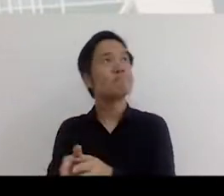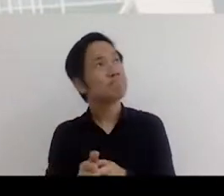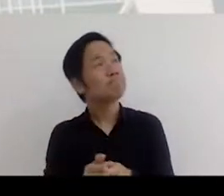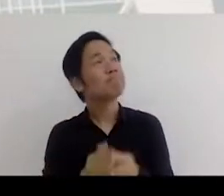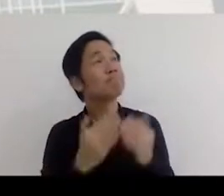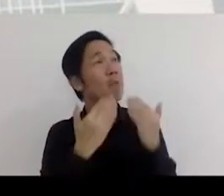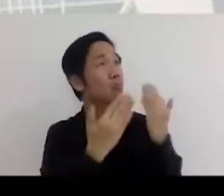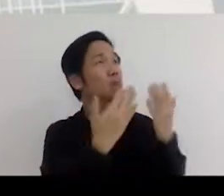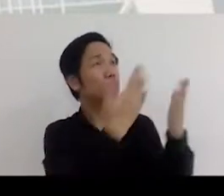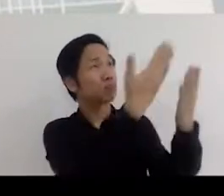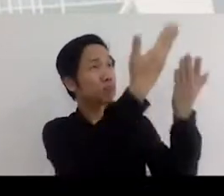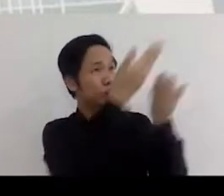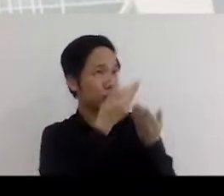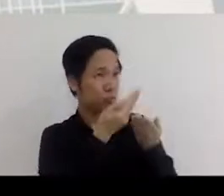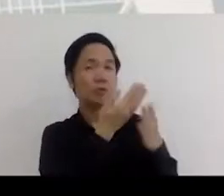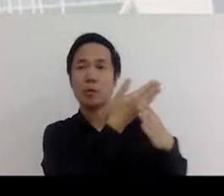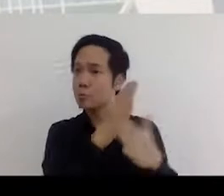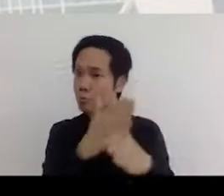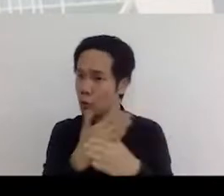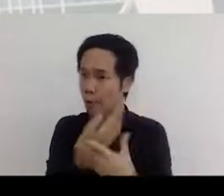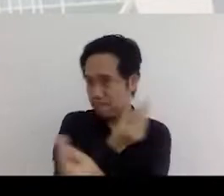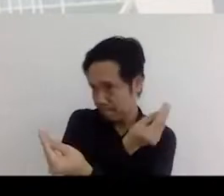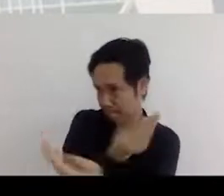This is at the heart of the Incheon strategy.